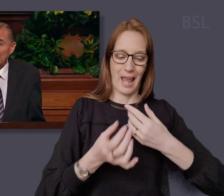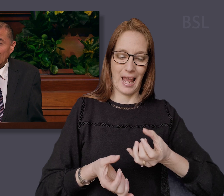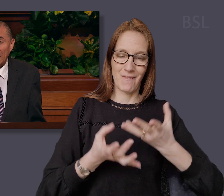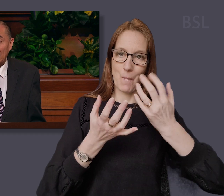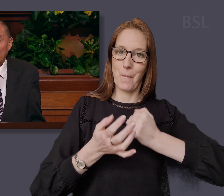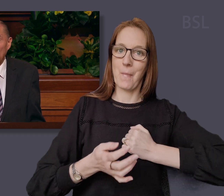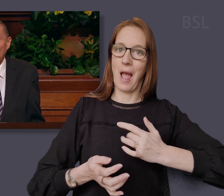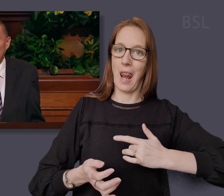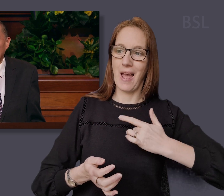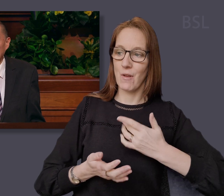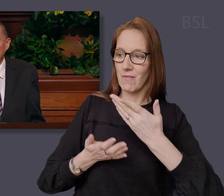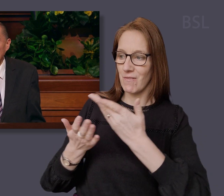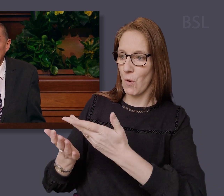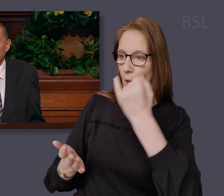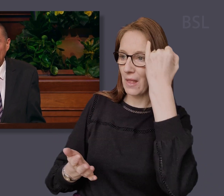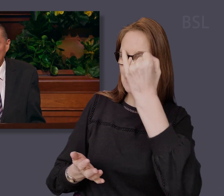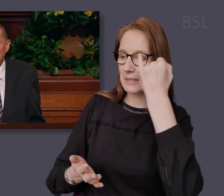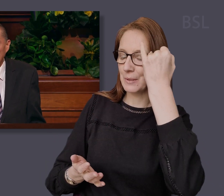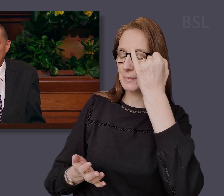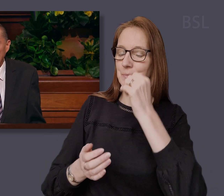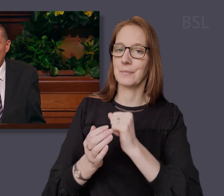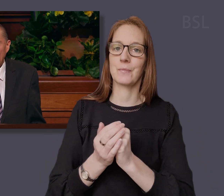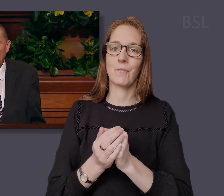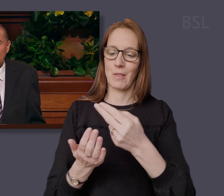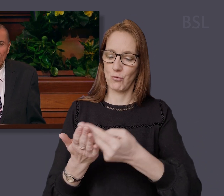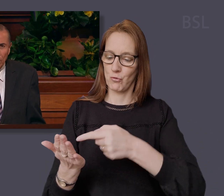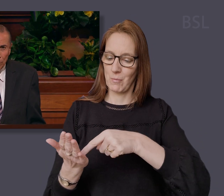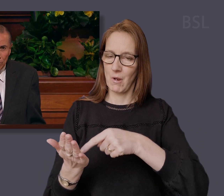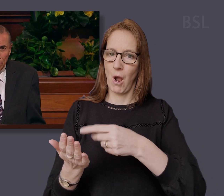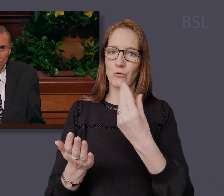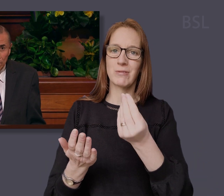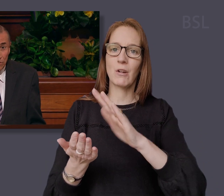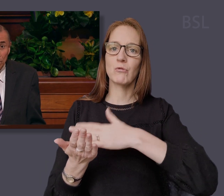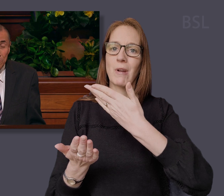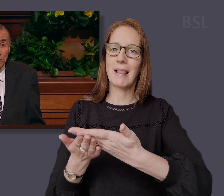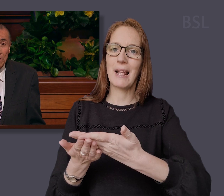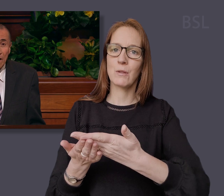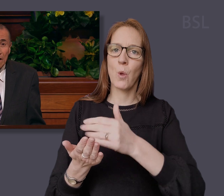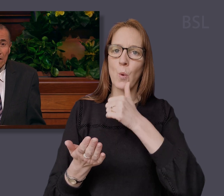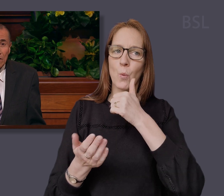and I lay down my life for the sheep.” In the Greek version of this scripture,